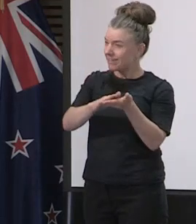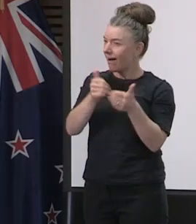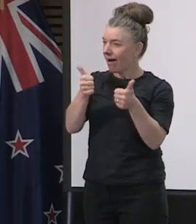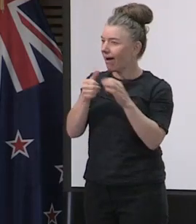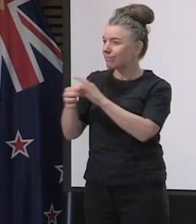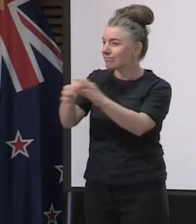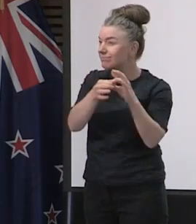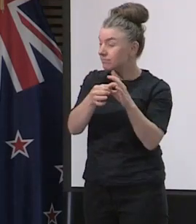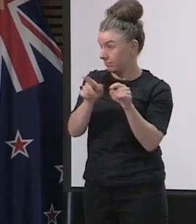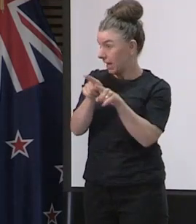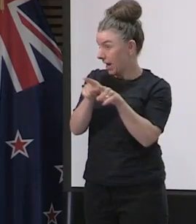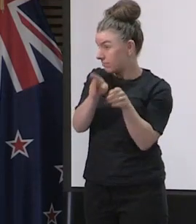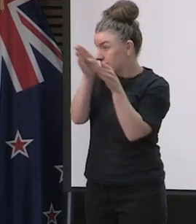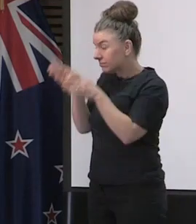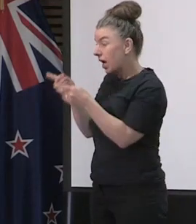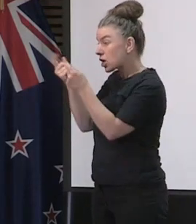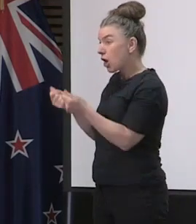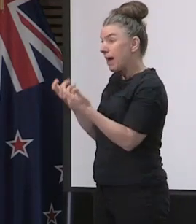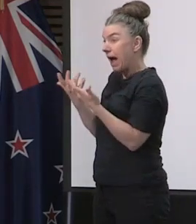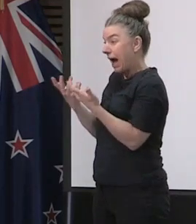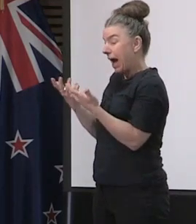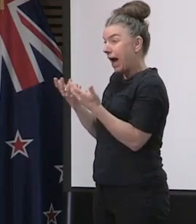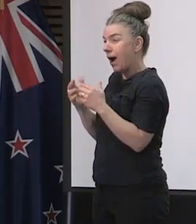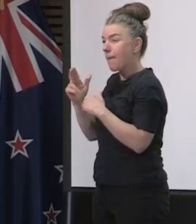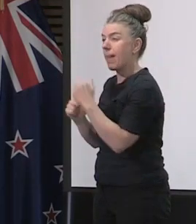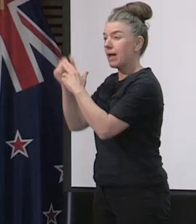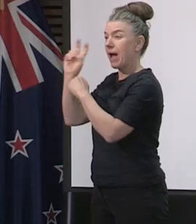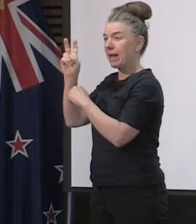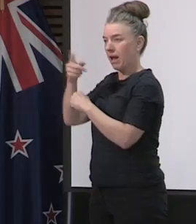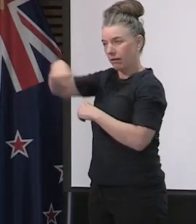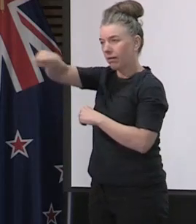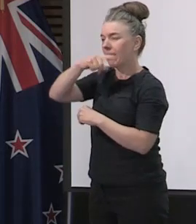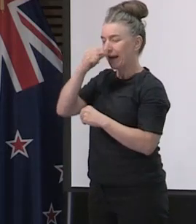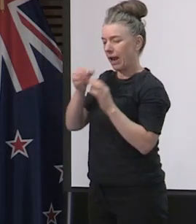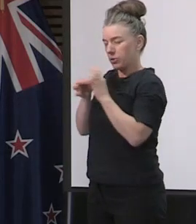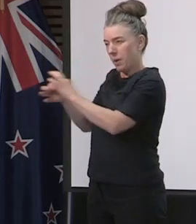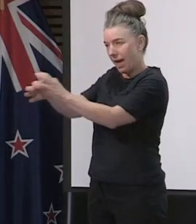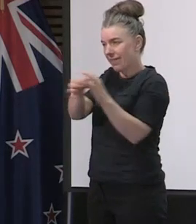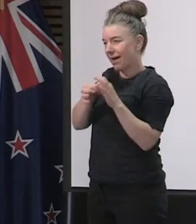beating the virus. Now what can we do together to get our economy moving again, the look